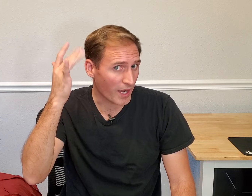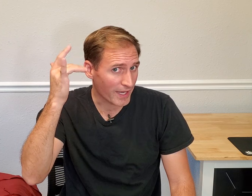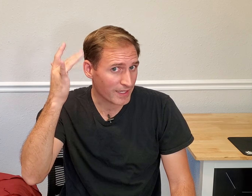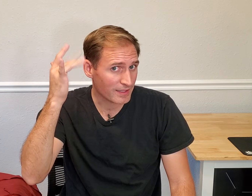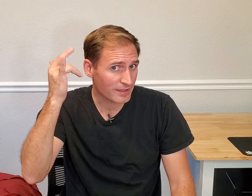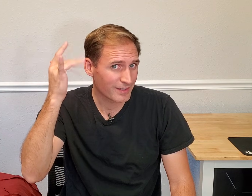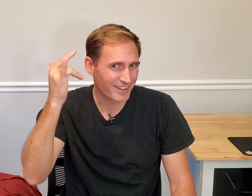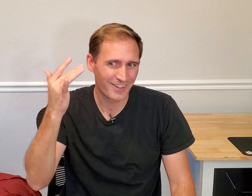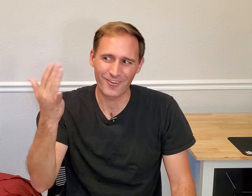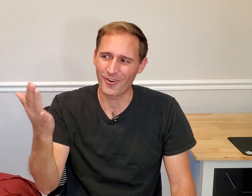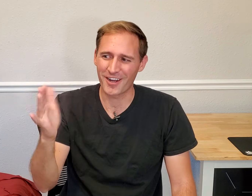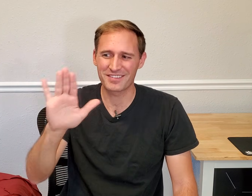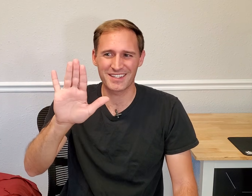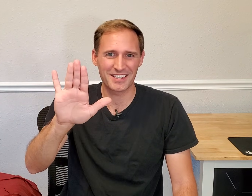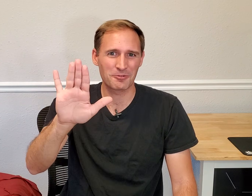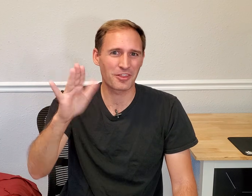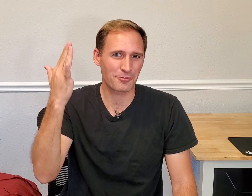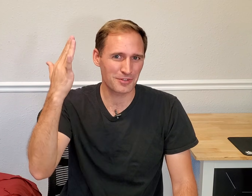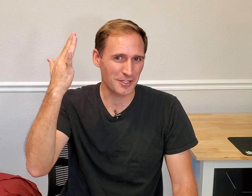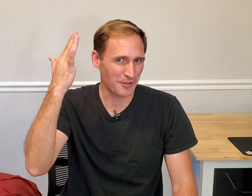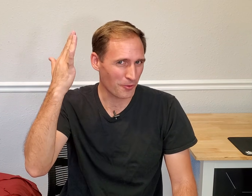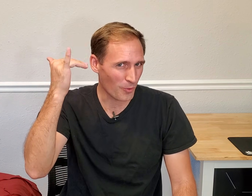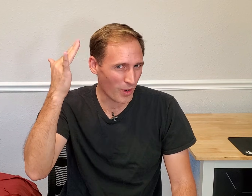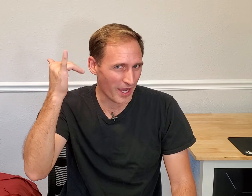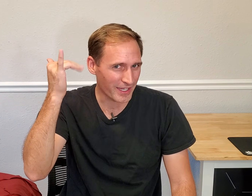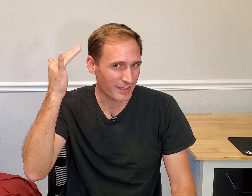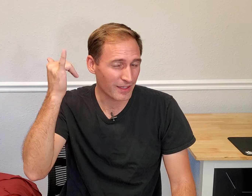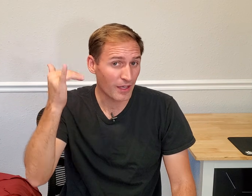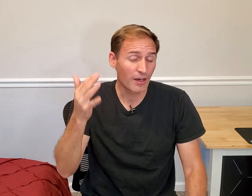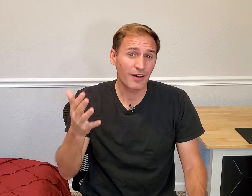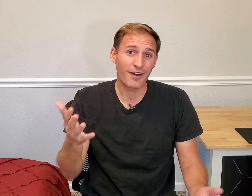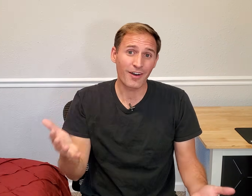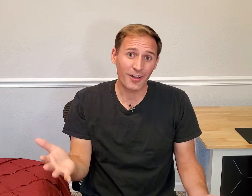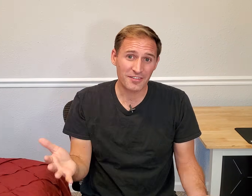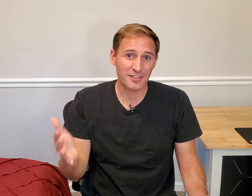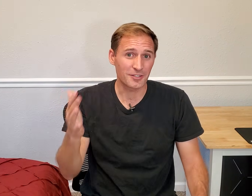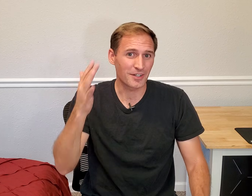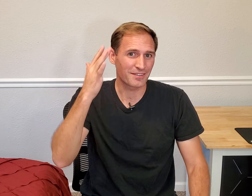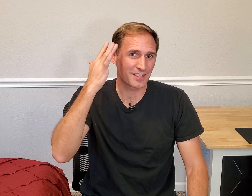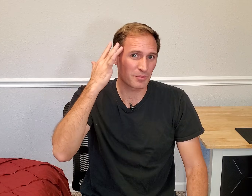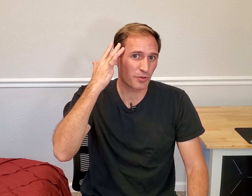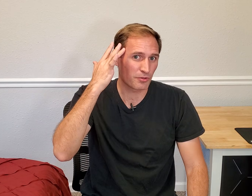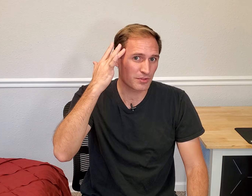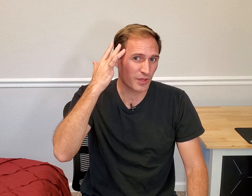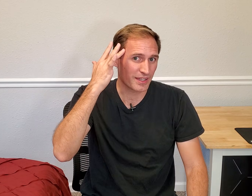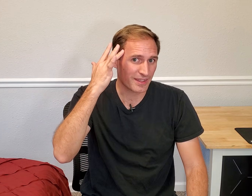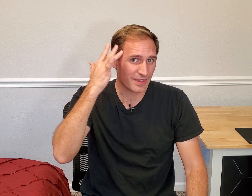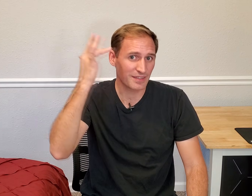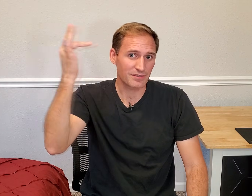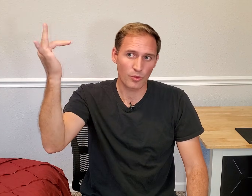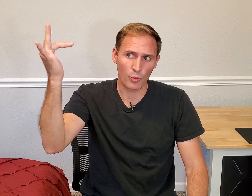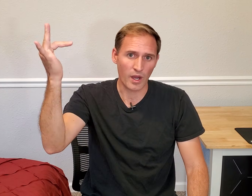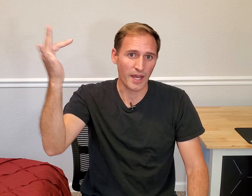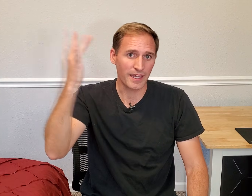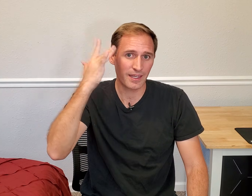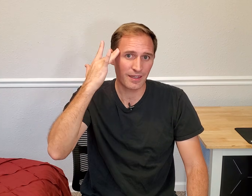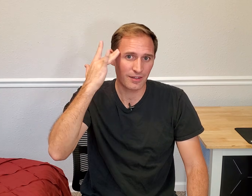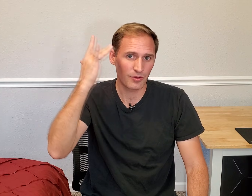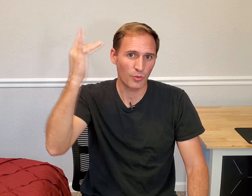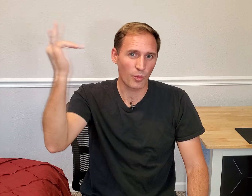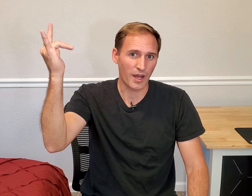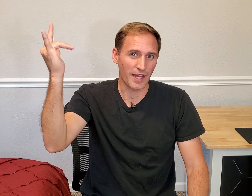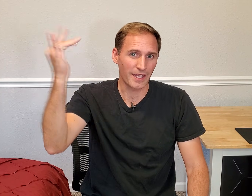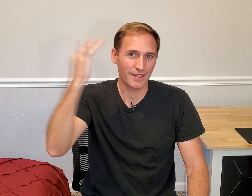or I've seen it with three why also I've seen it pulled away like this why why or